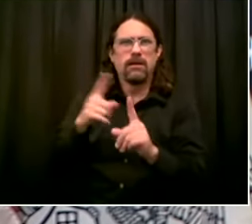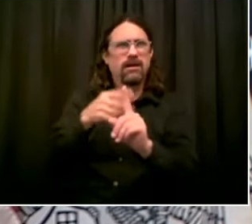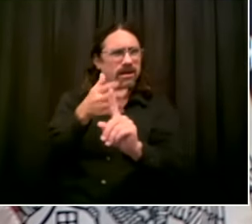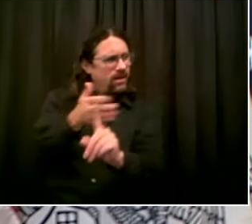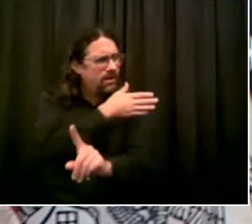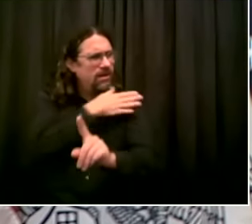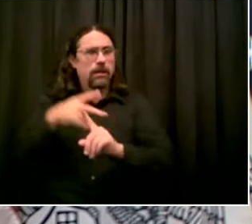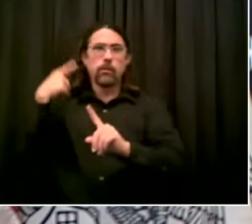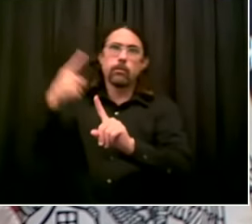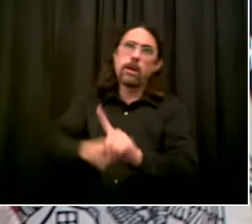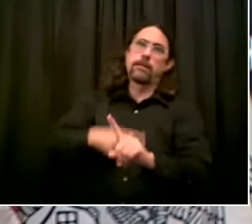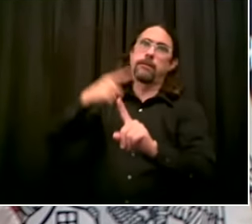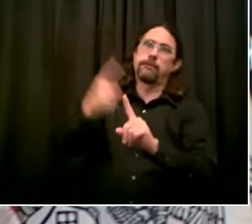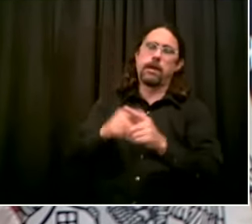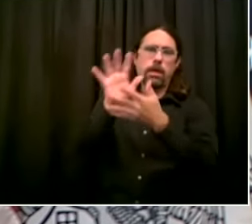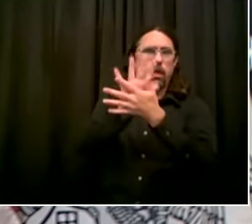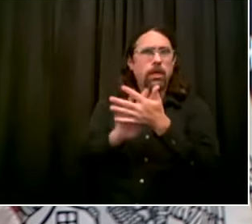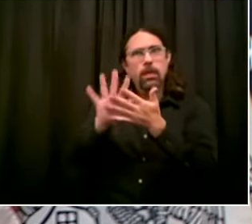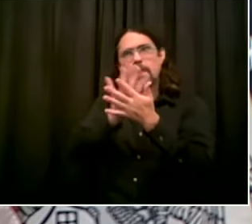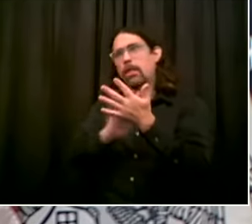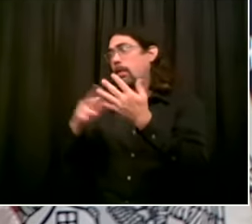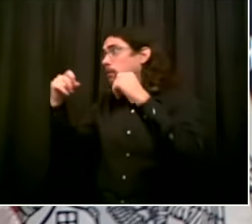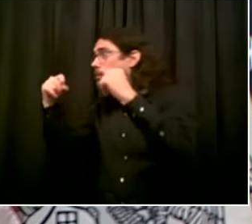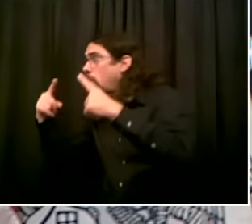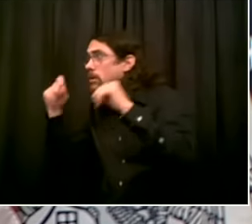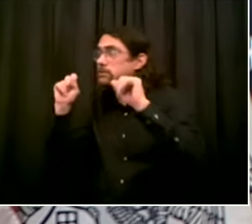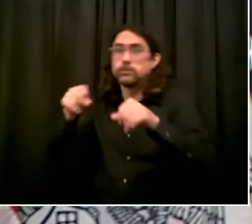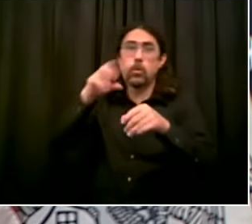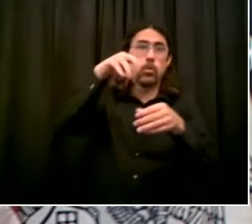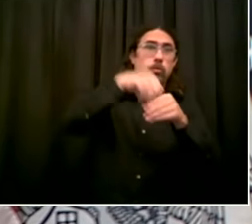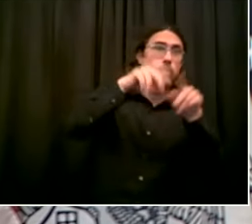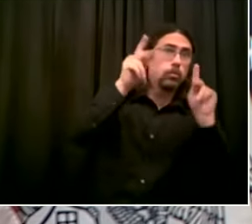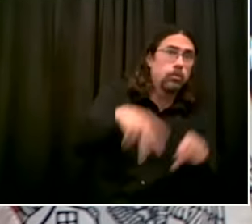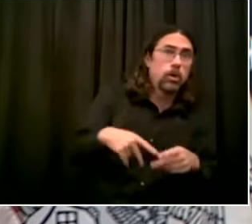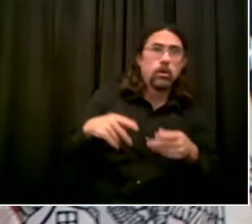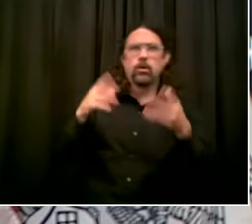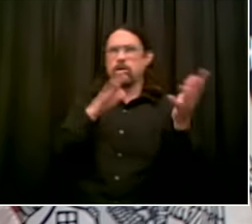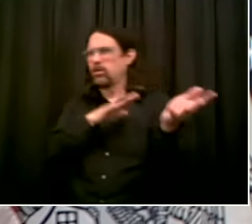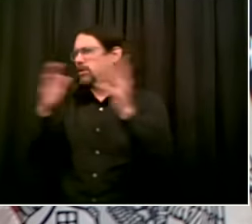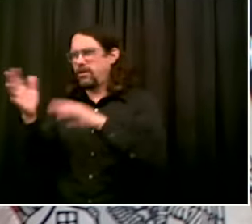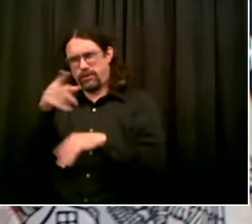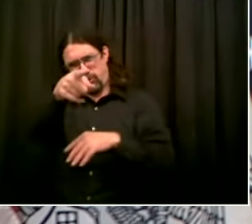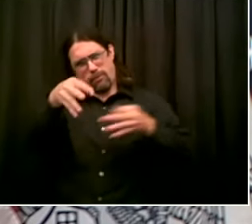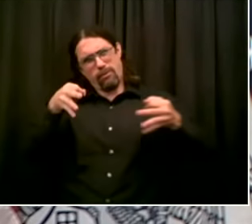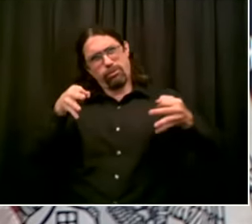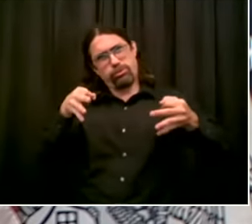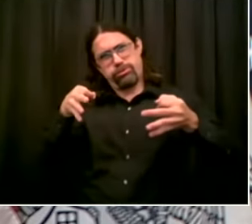SITUATION AND ONE WE DO NOT WANT TO REPEAT. WE WANT THE WHOLE TRUTH OUT THERE BEAUCSE IT